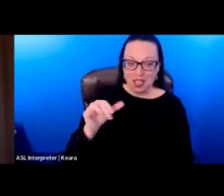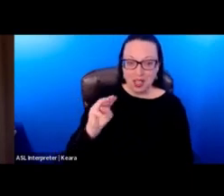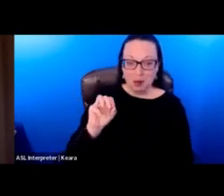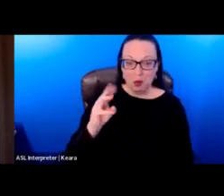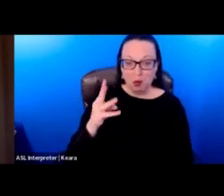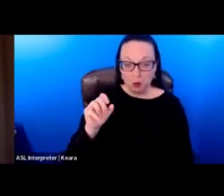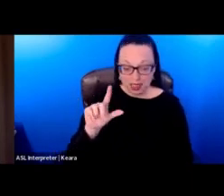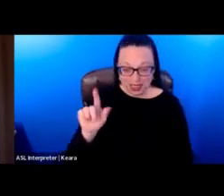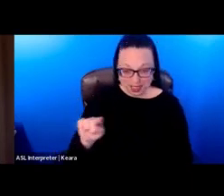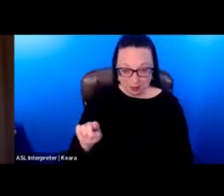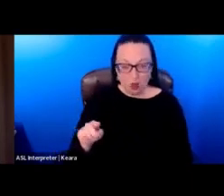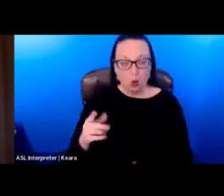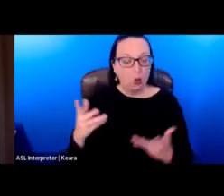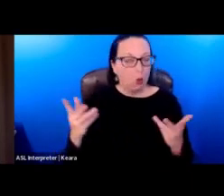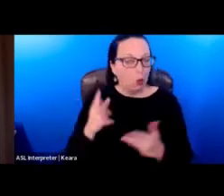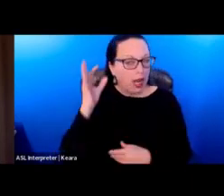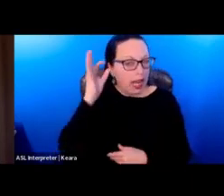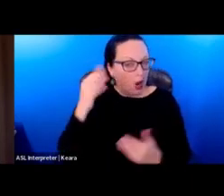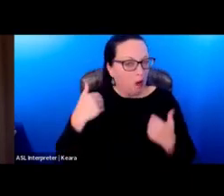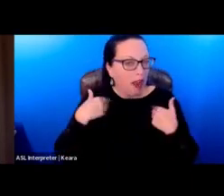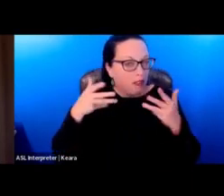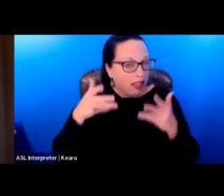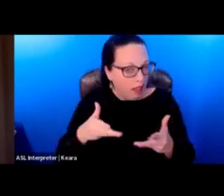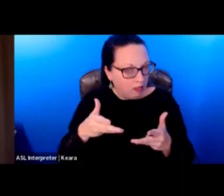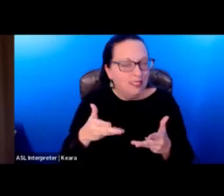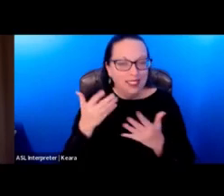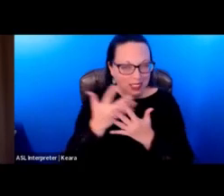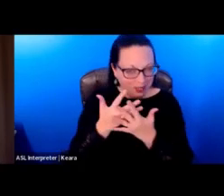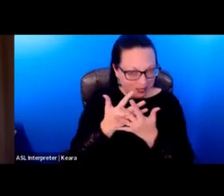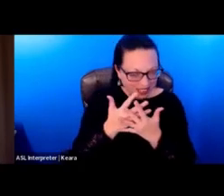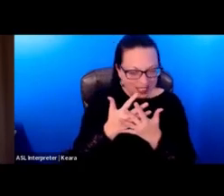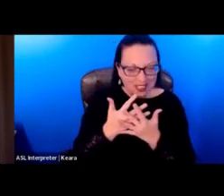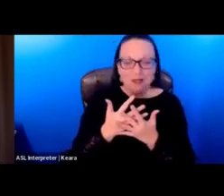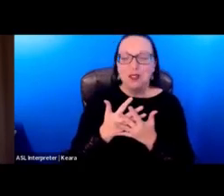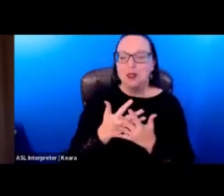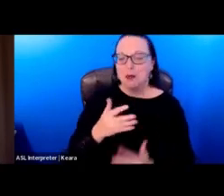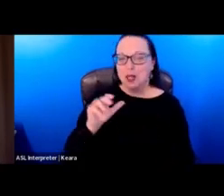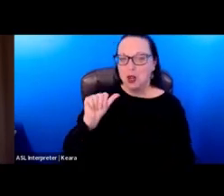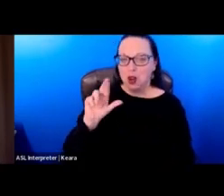left is grey. I'm wearing Argyle sweatshirt. I'm in my home office and I'm wearing glasses.